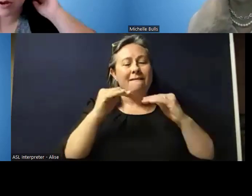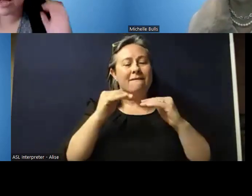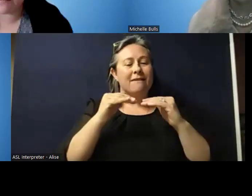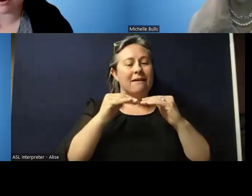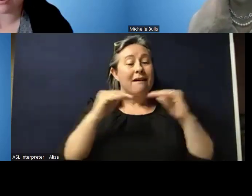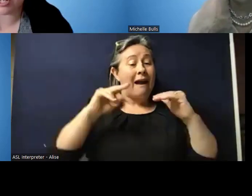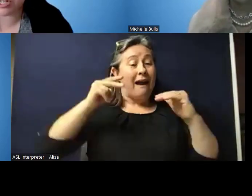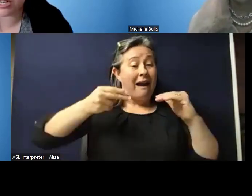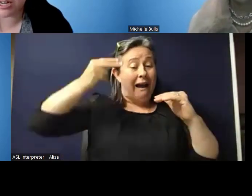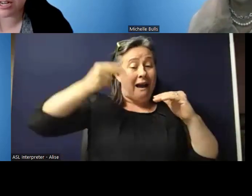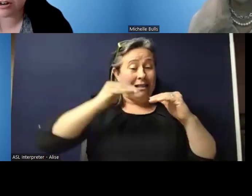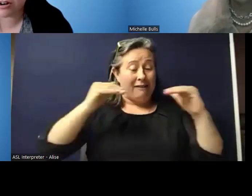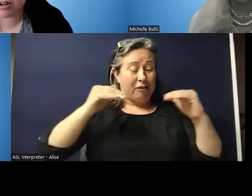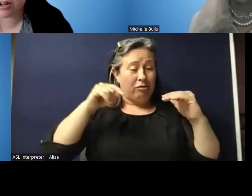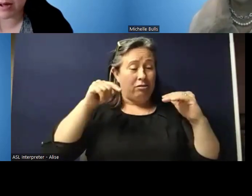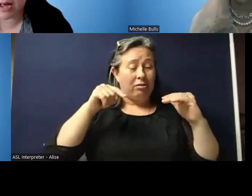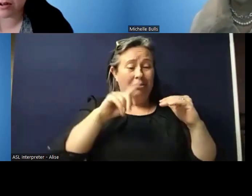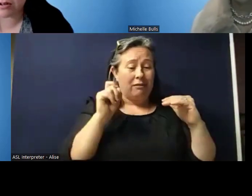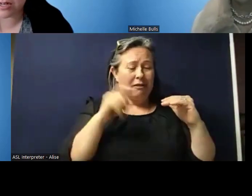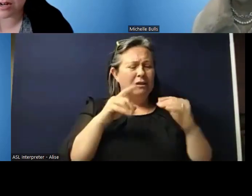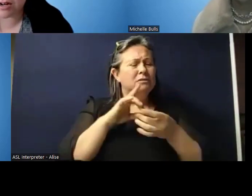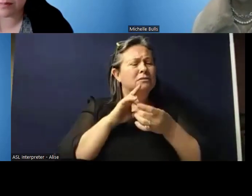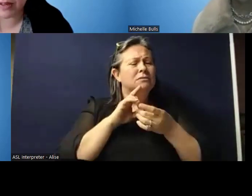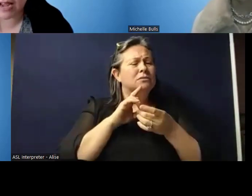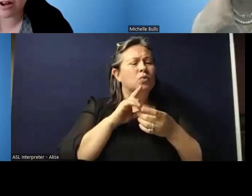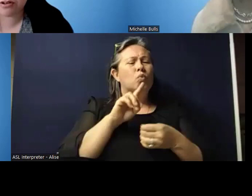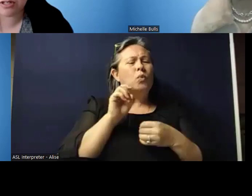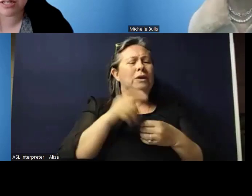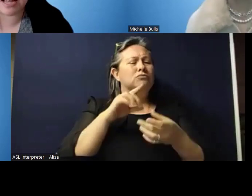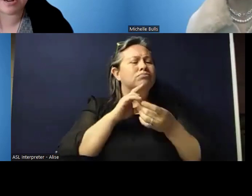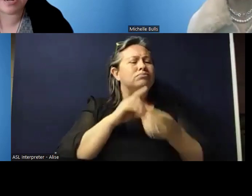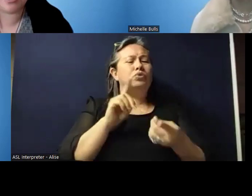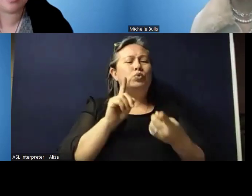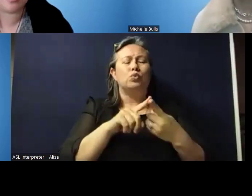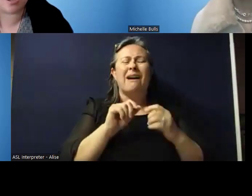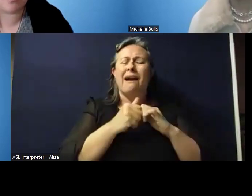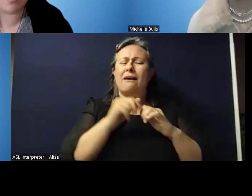We have a question here about, how does NIH decide